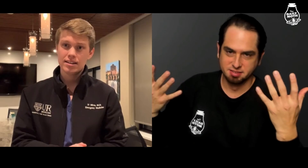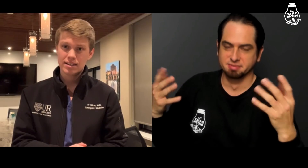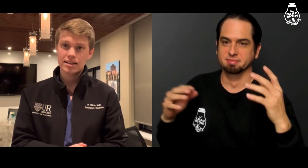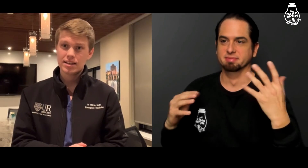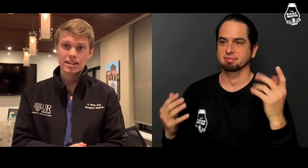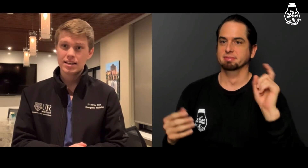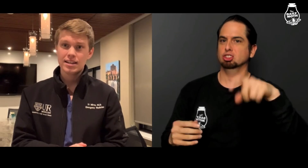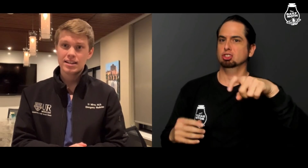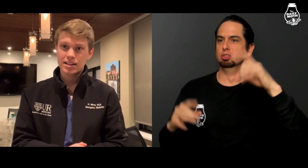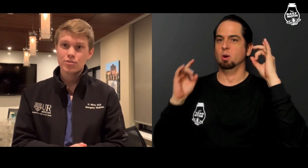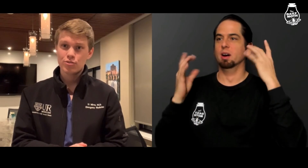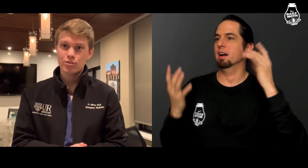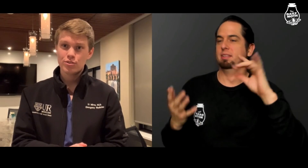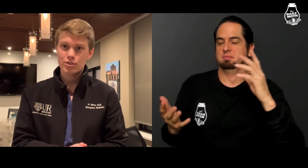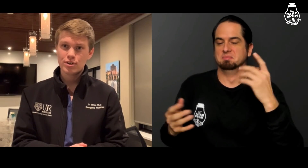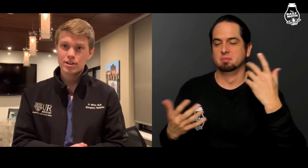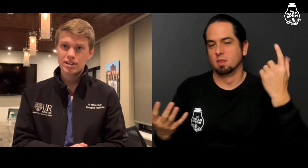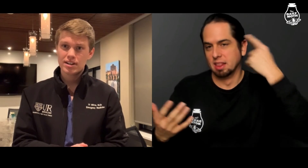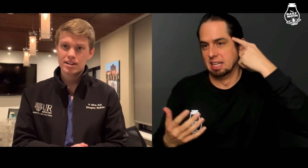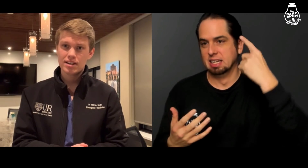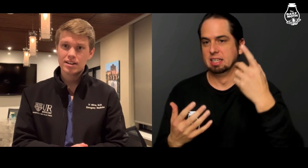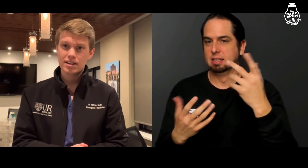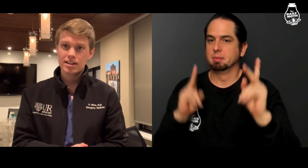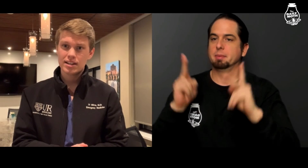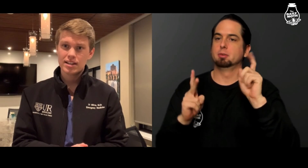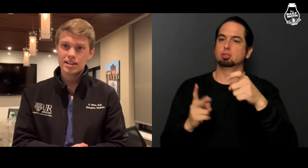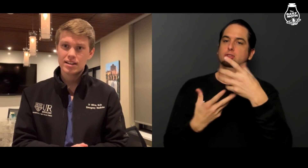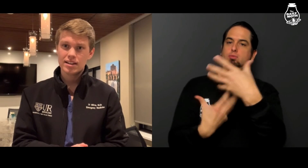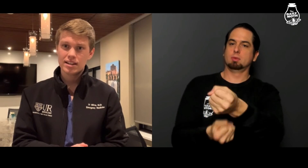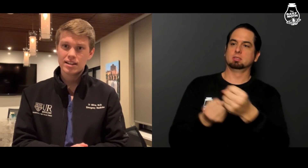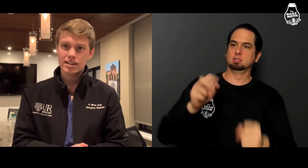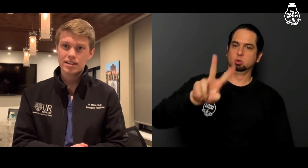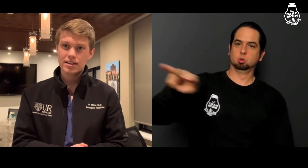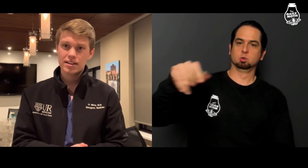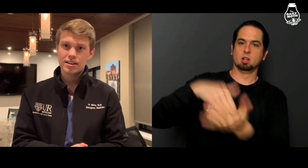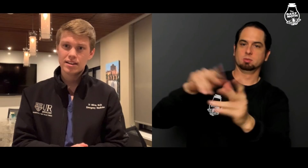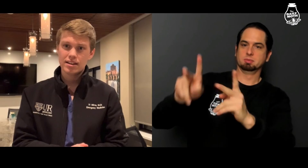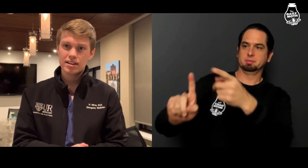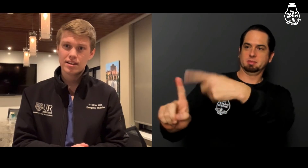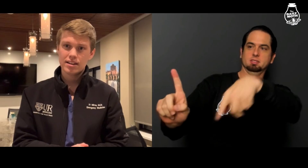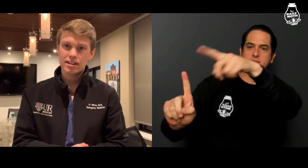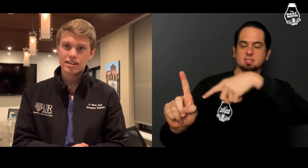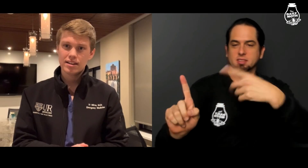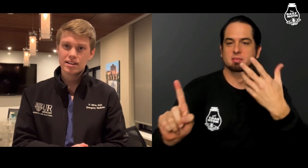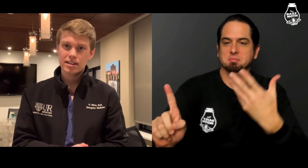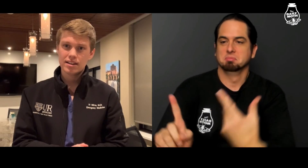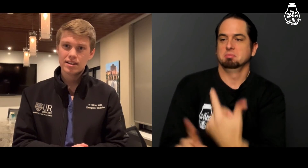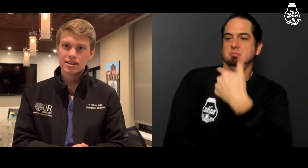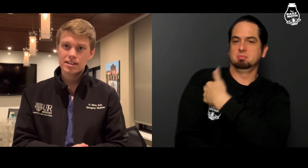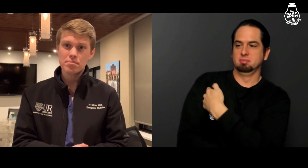and there's nothing, there was nothing horrible - I think that people should trust in that 22,000 figure.